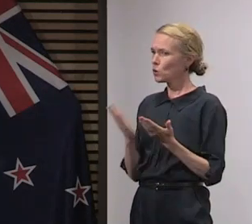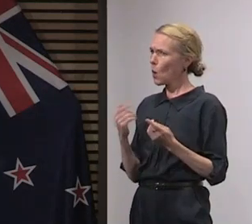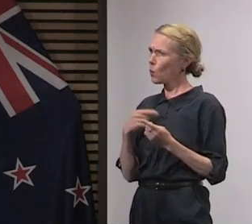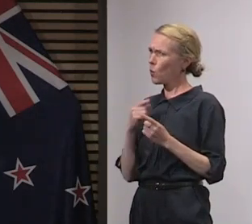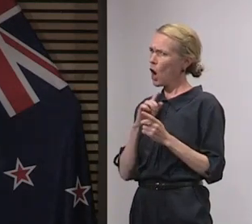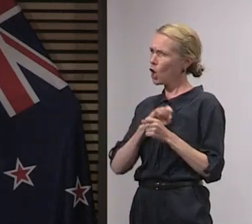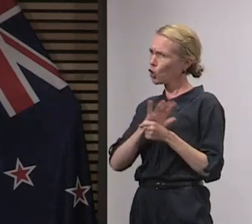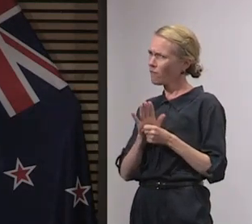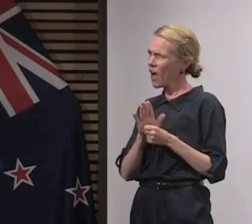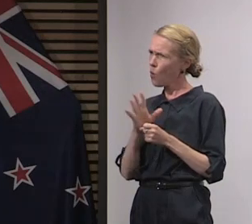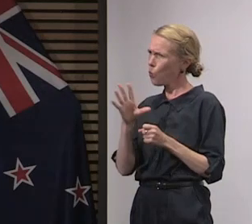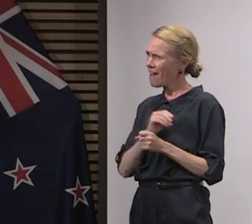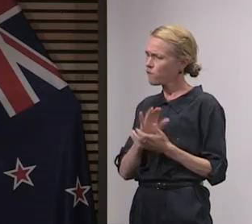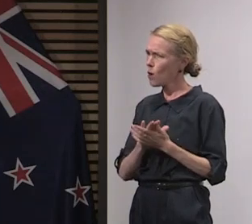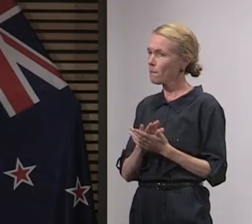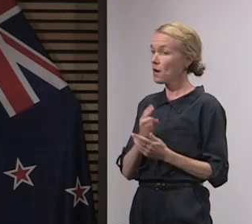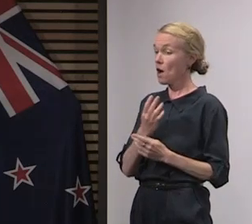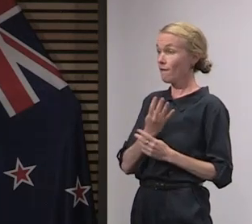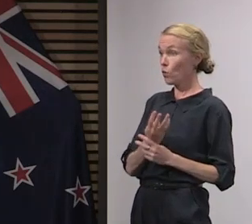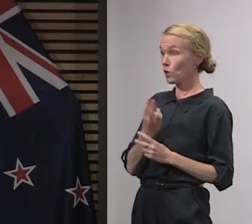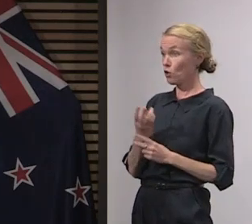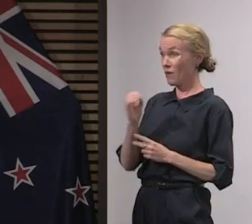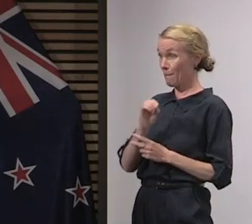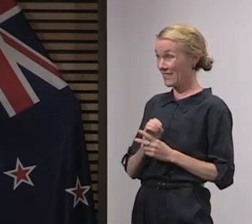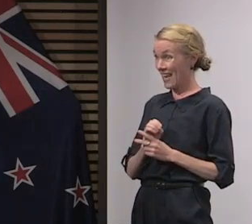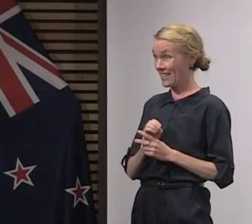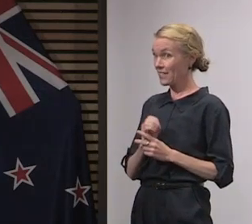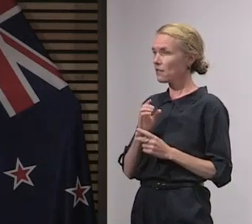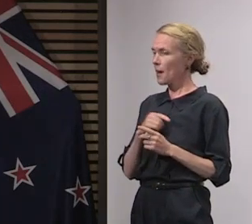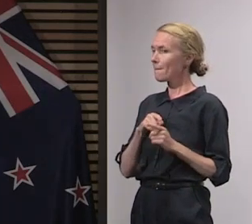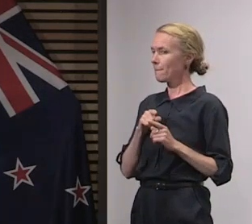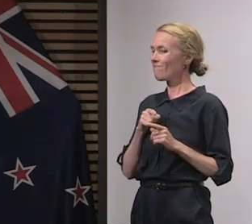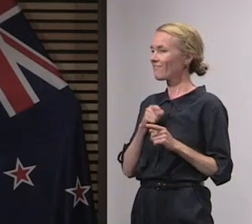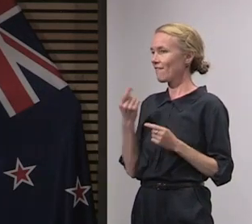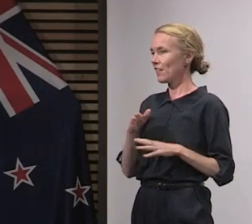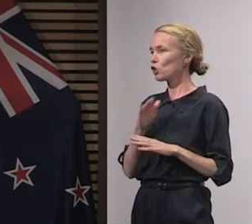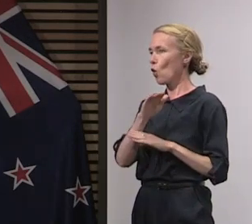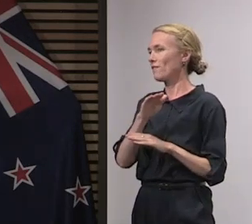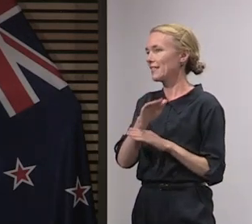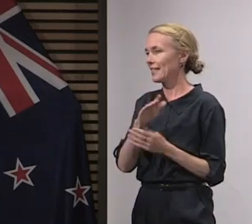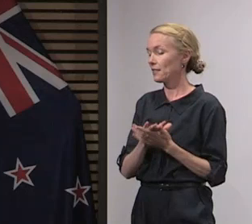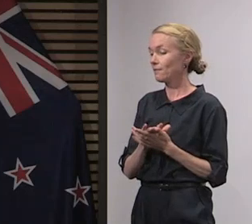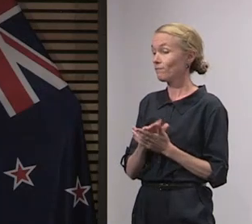centres. Some information on the origins of the cases